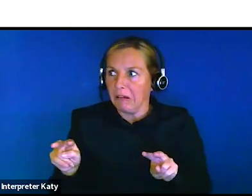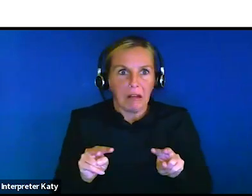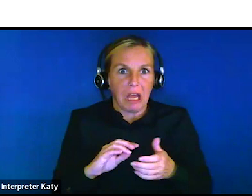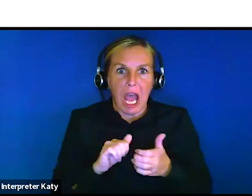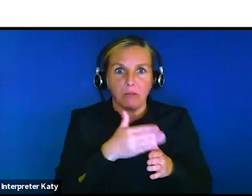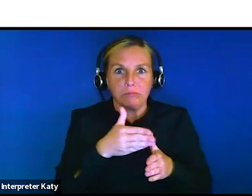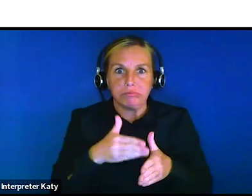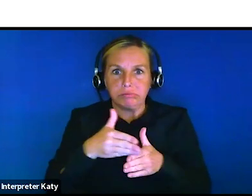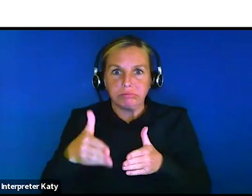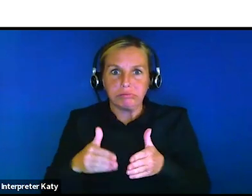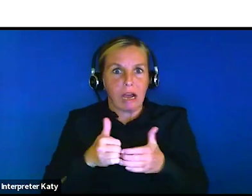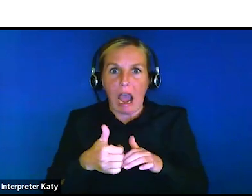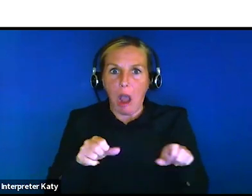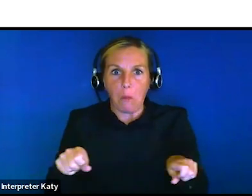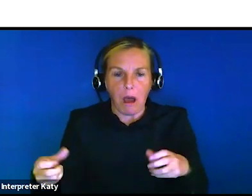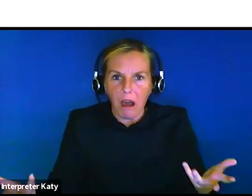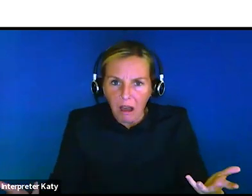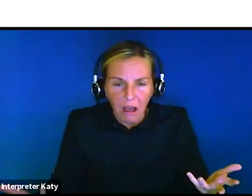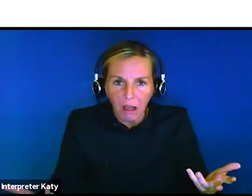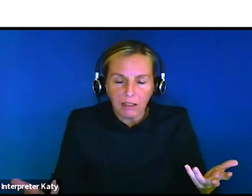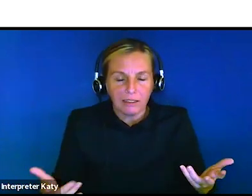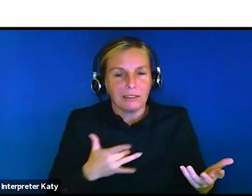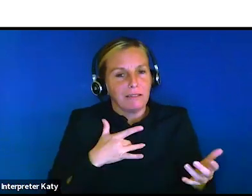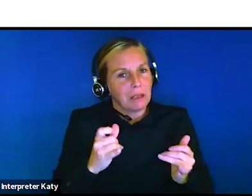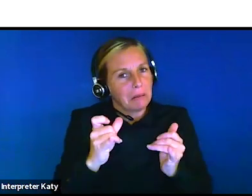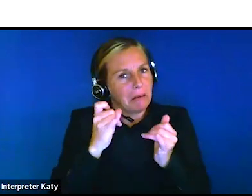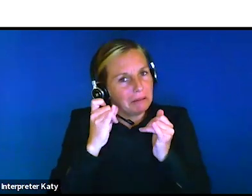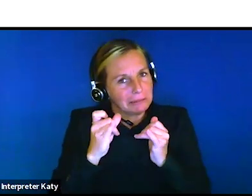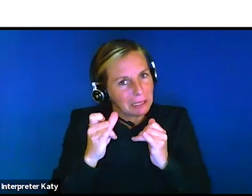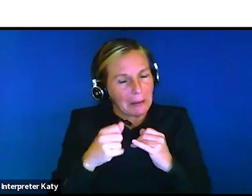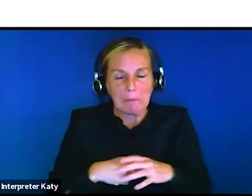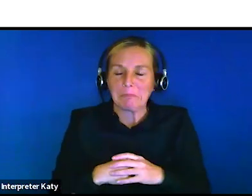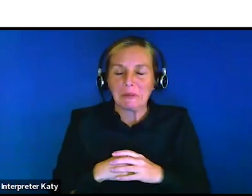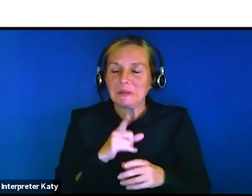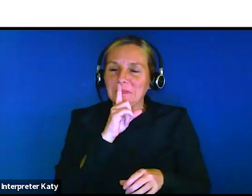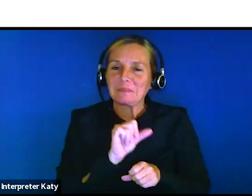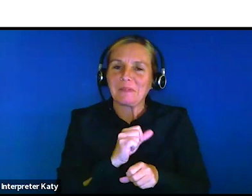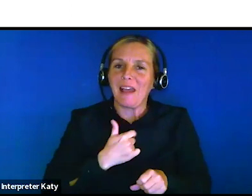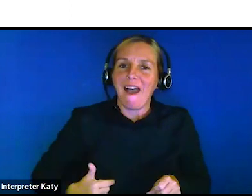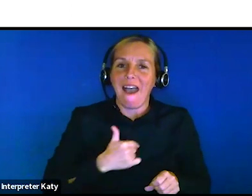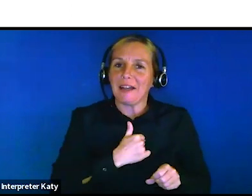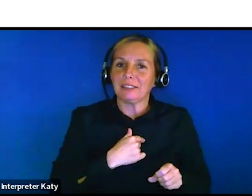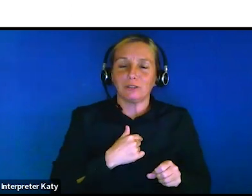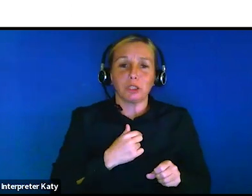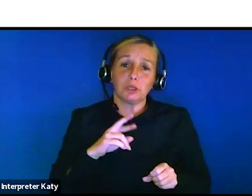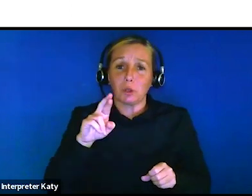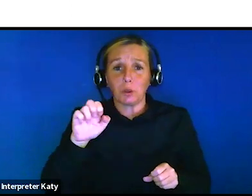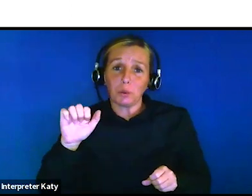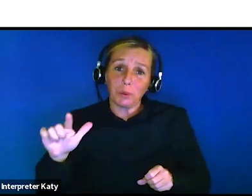And so we can relate to that. And so this is just really us being real, I think just having an honest moment